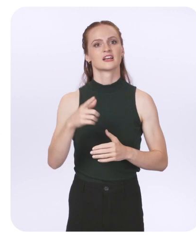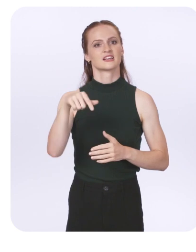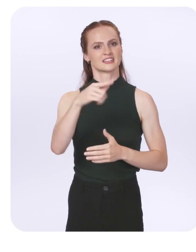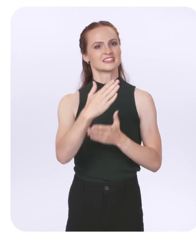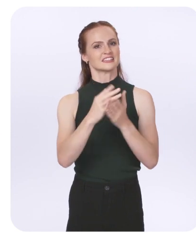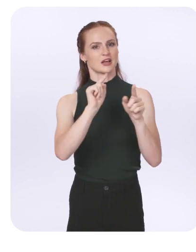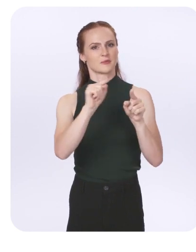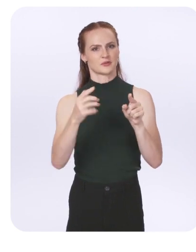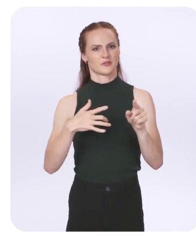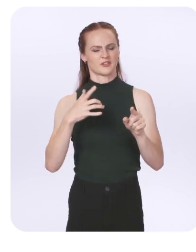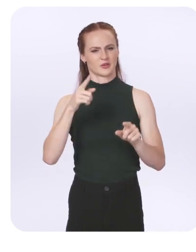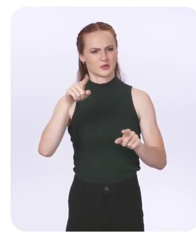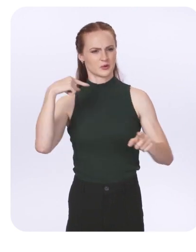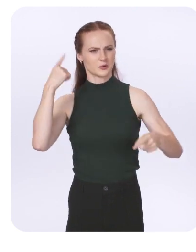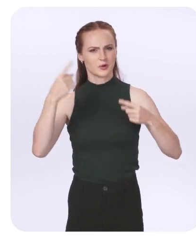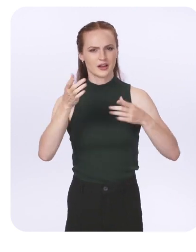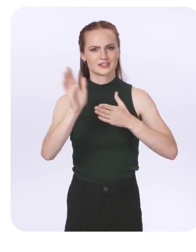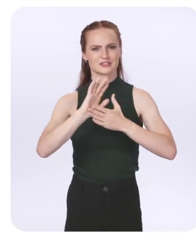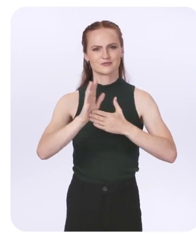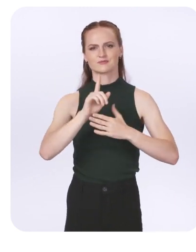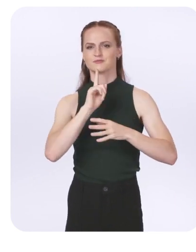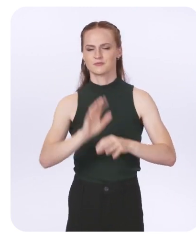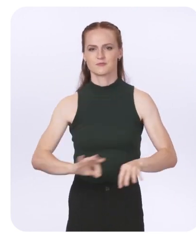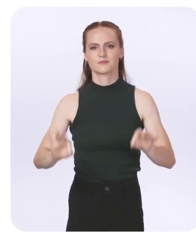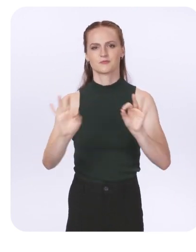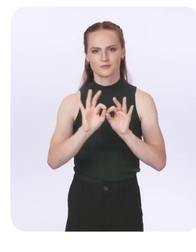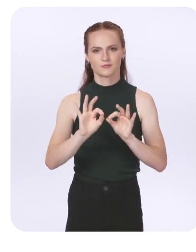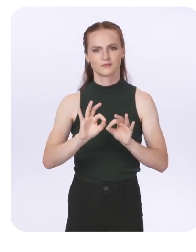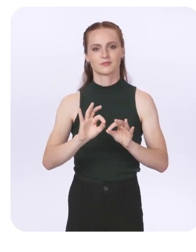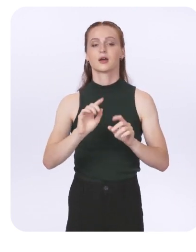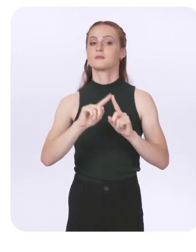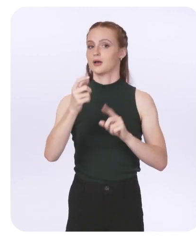however, there are many subjective ways to judge beauty in an art piece.